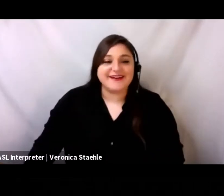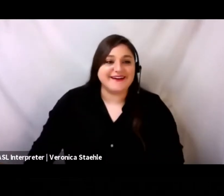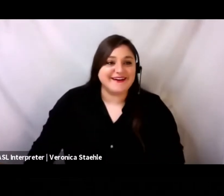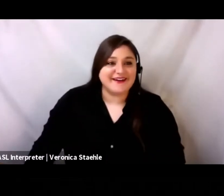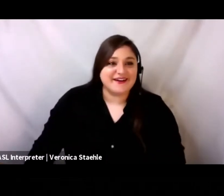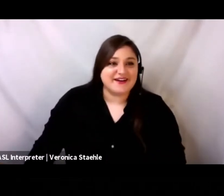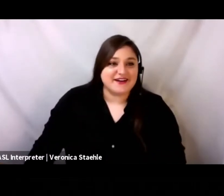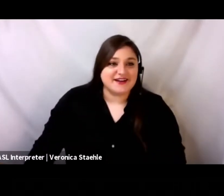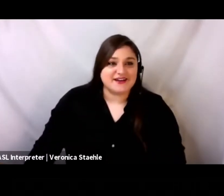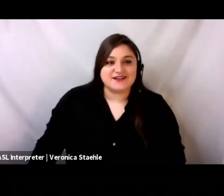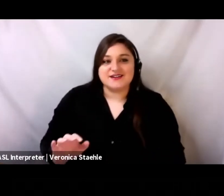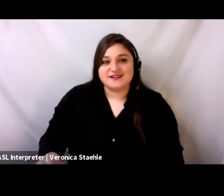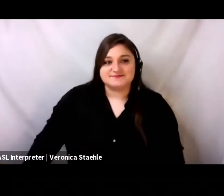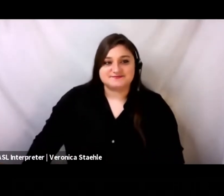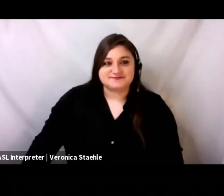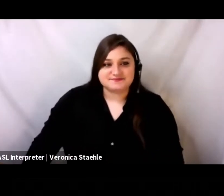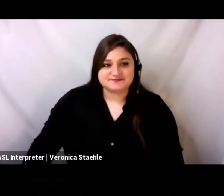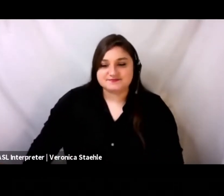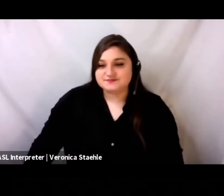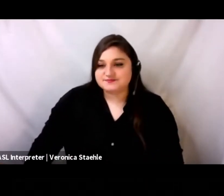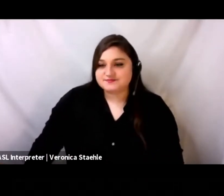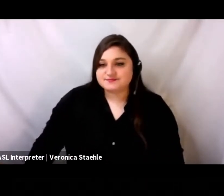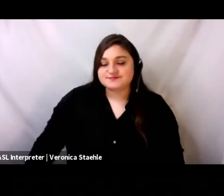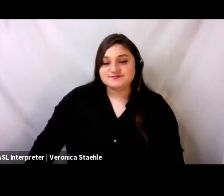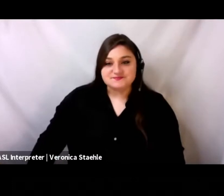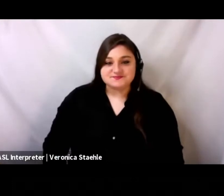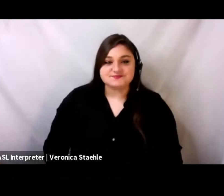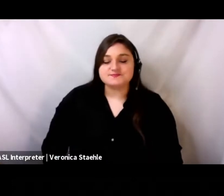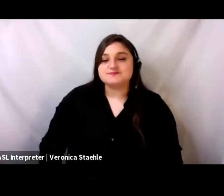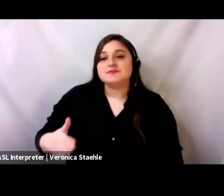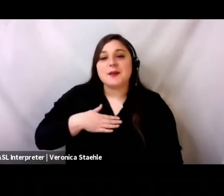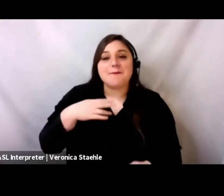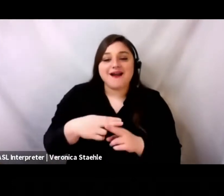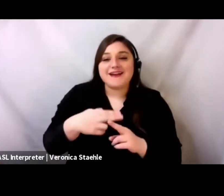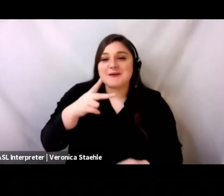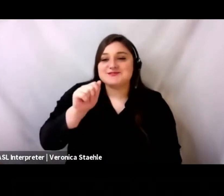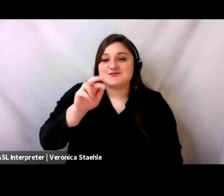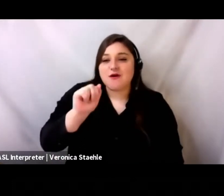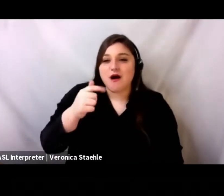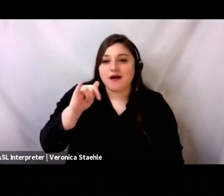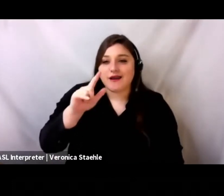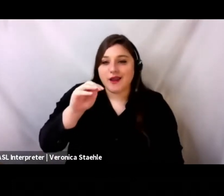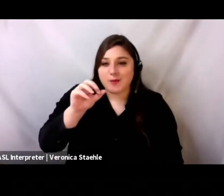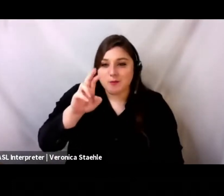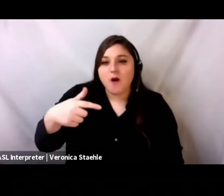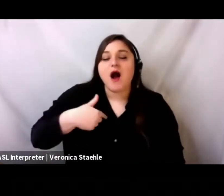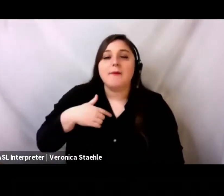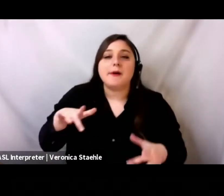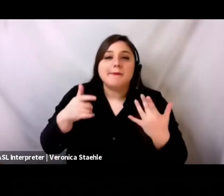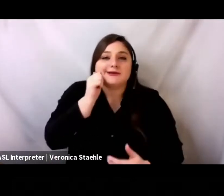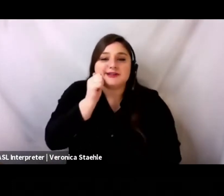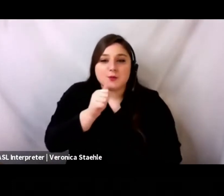So thank you for that. My name is Kara Gilmour, and I am a pale-skinned woman with gray hair,